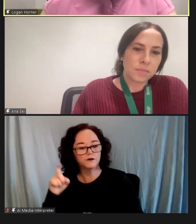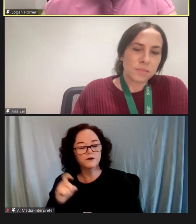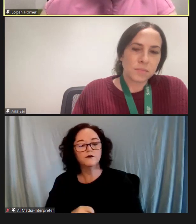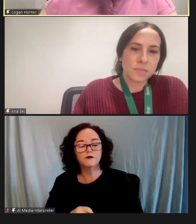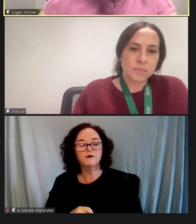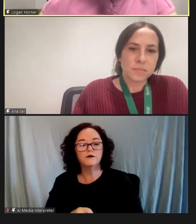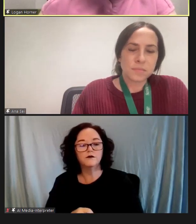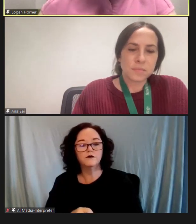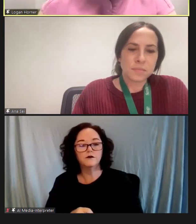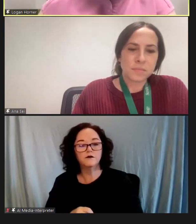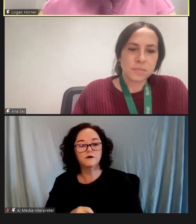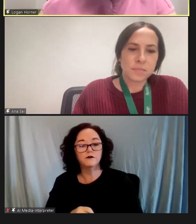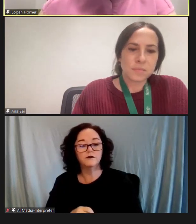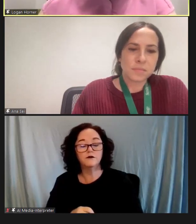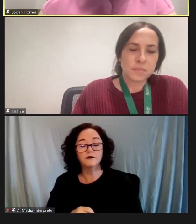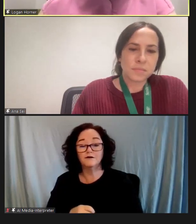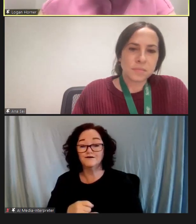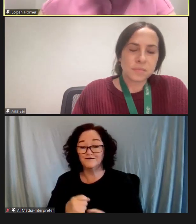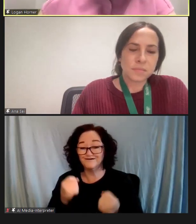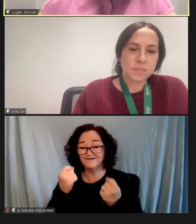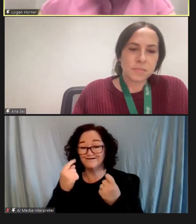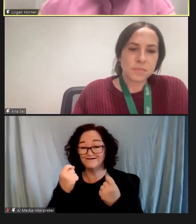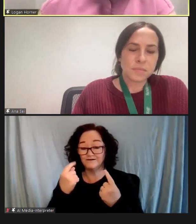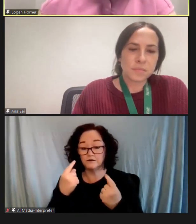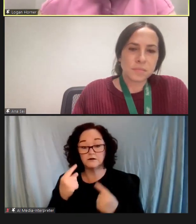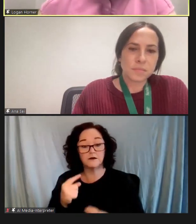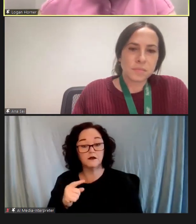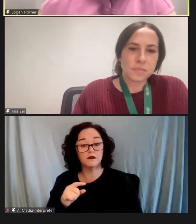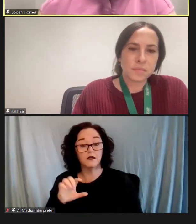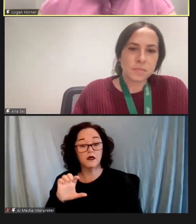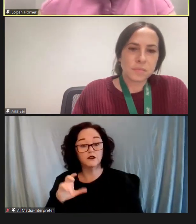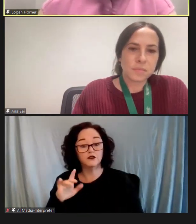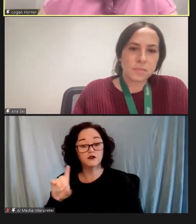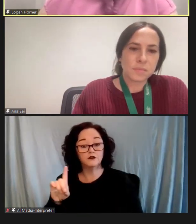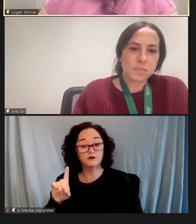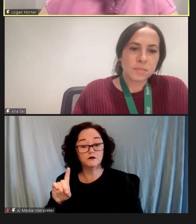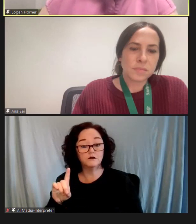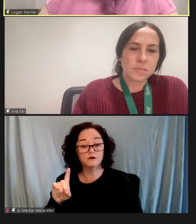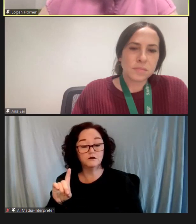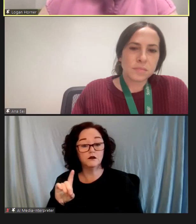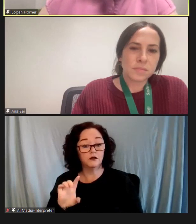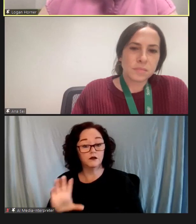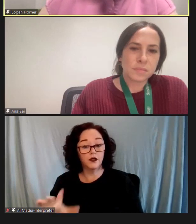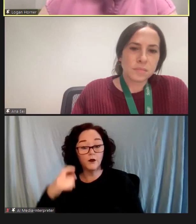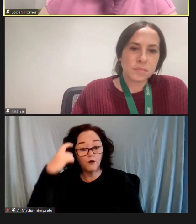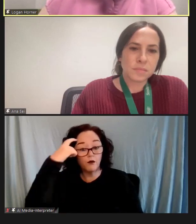child's